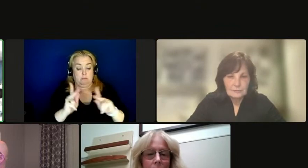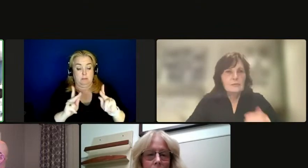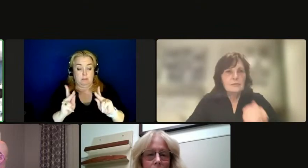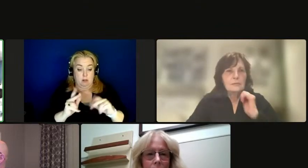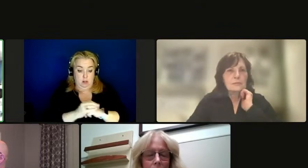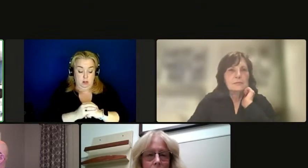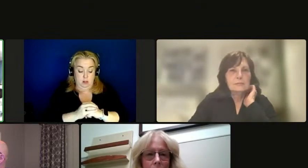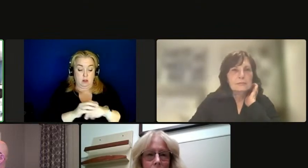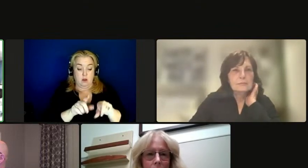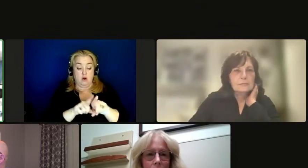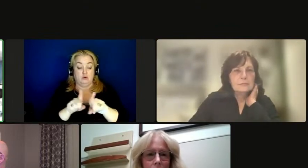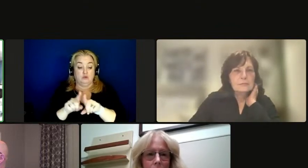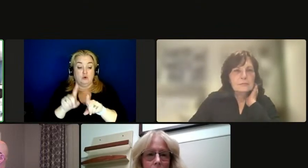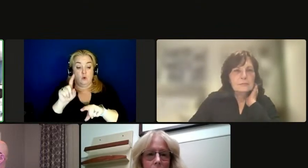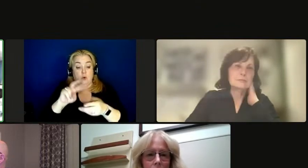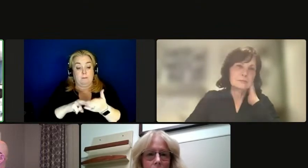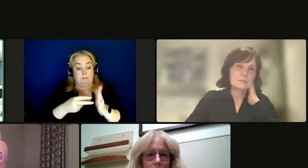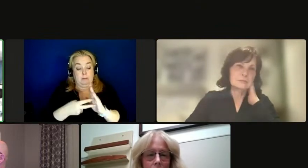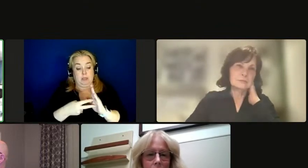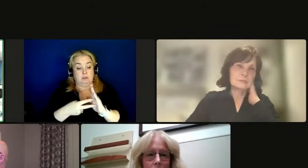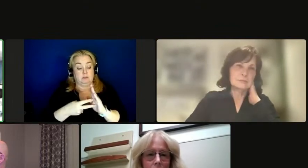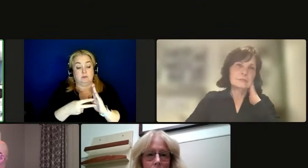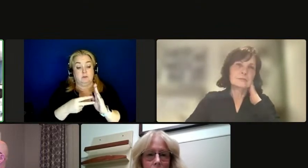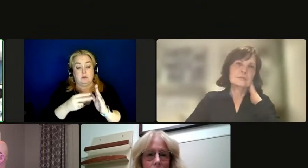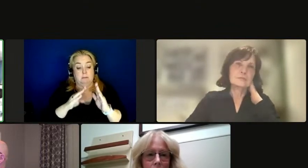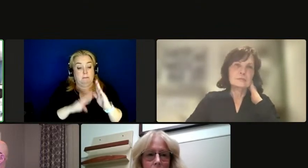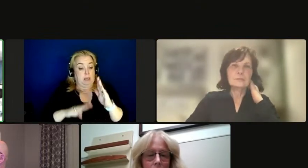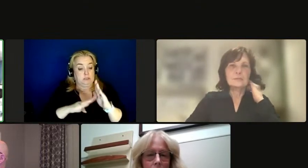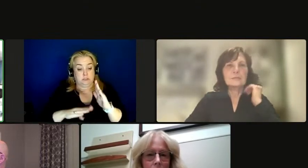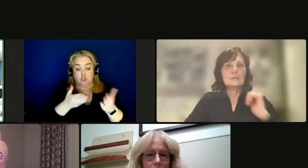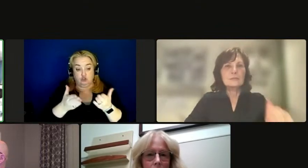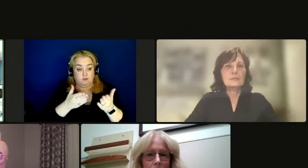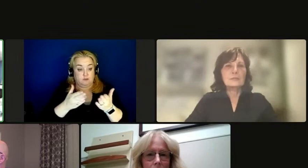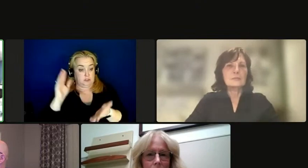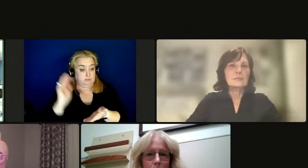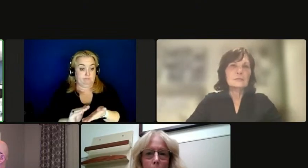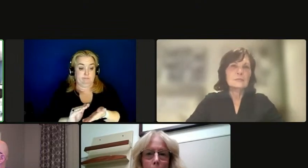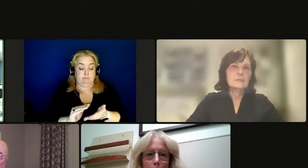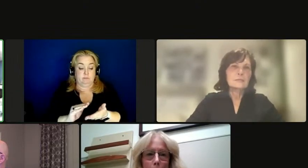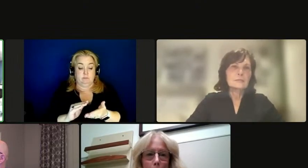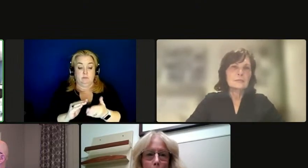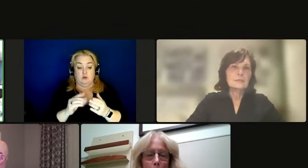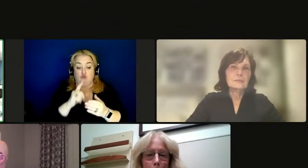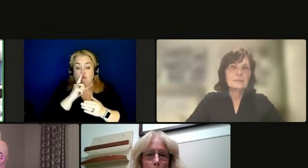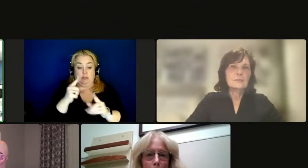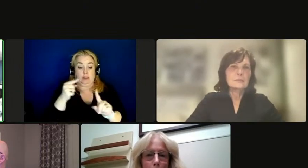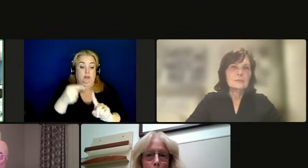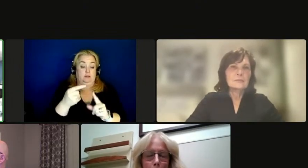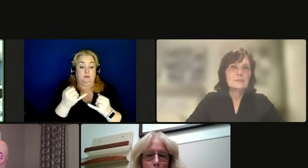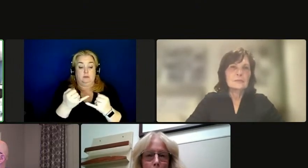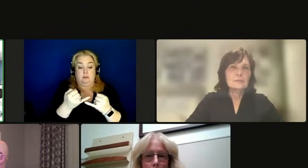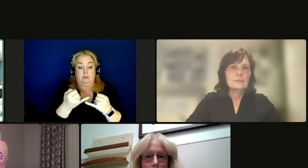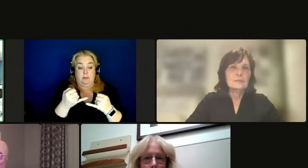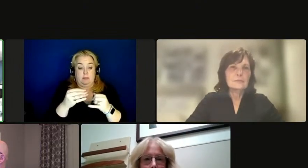THOSE PROCESSES CUTTING